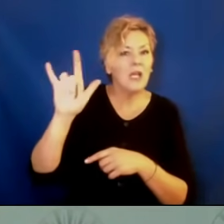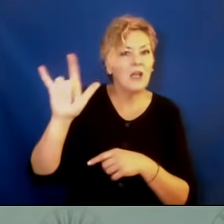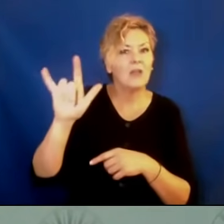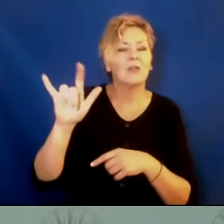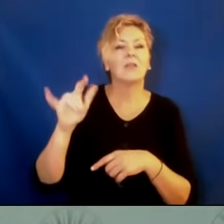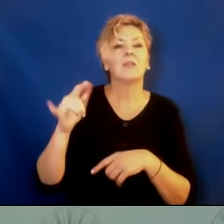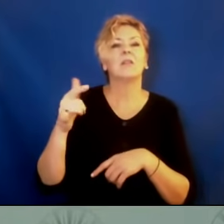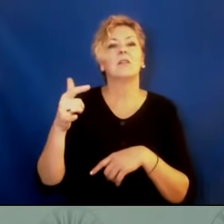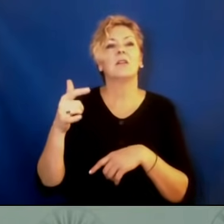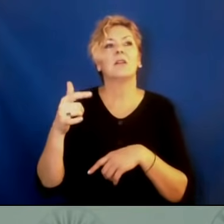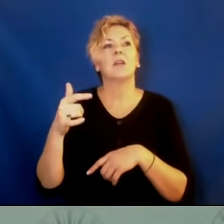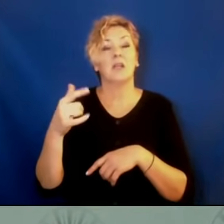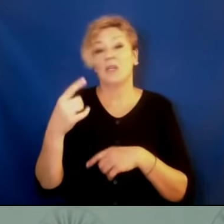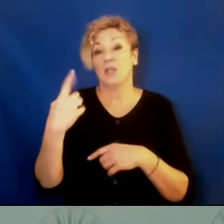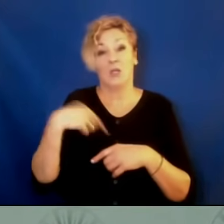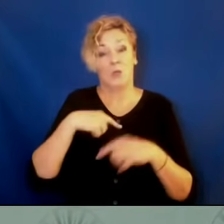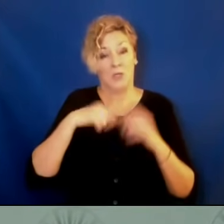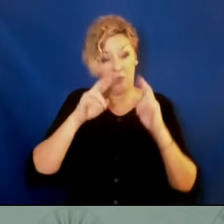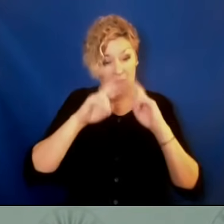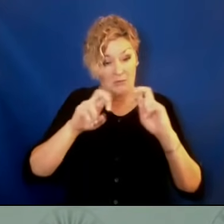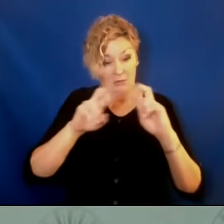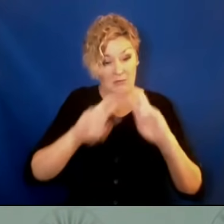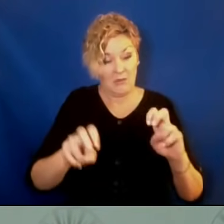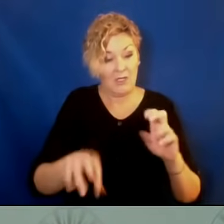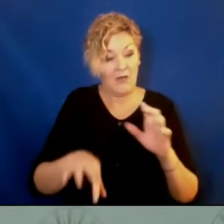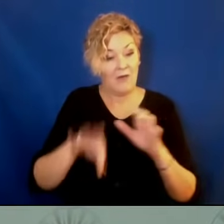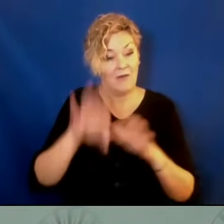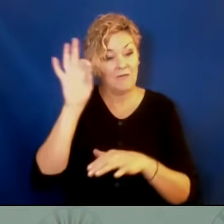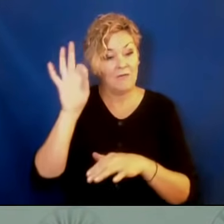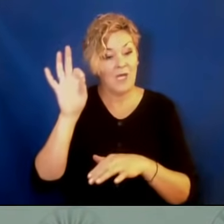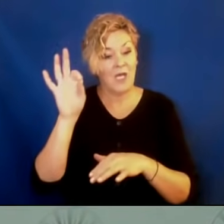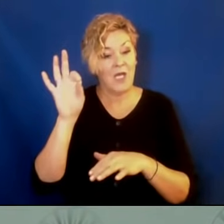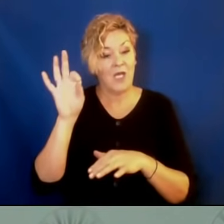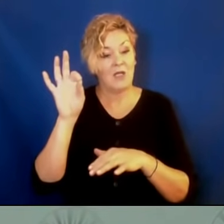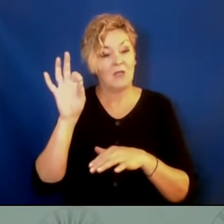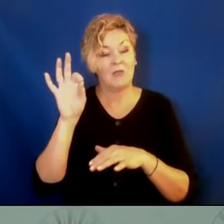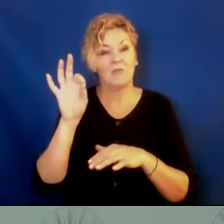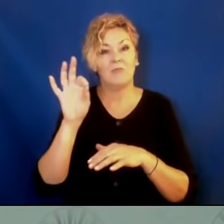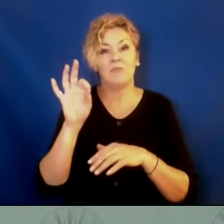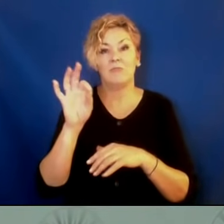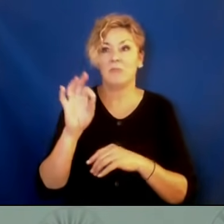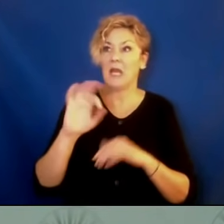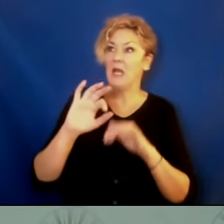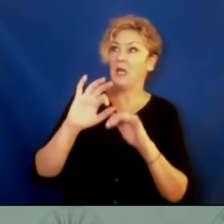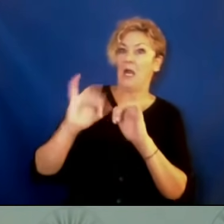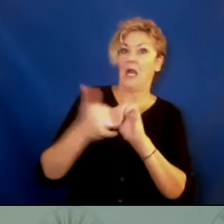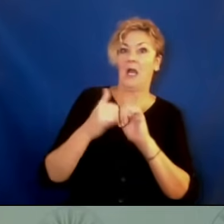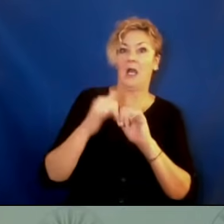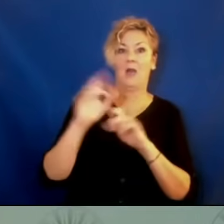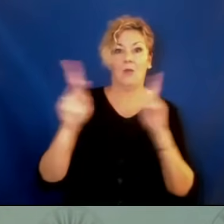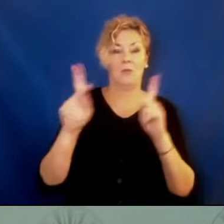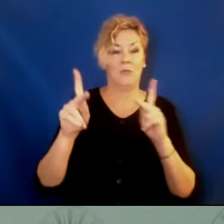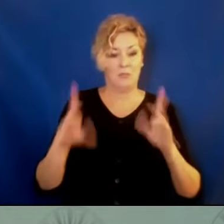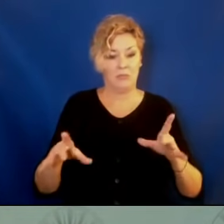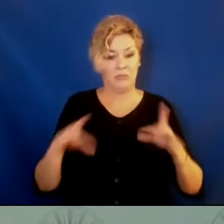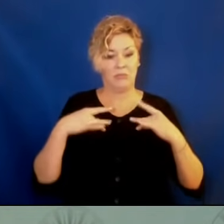is occurring, it does not occur through casual contact, it does not occur in places where people have safety protocols in place